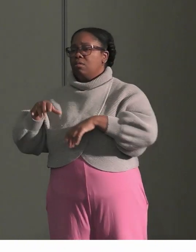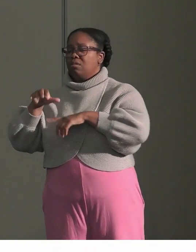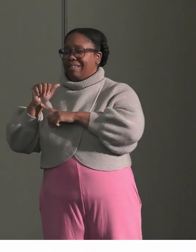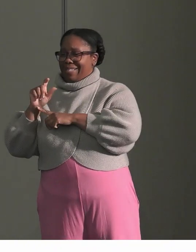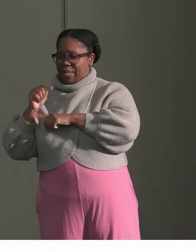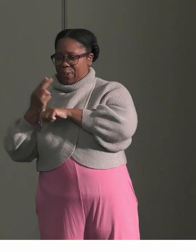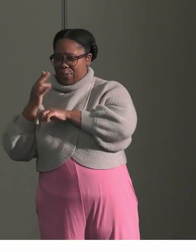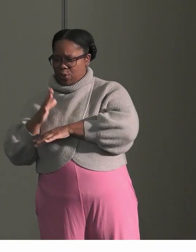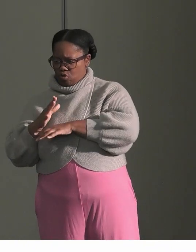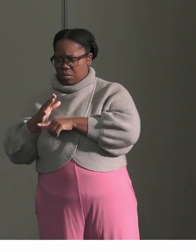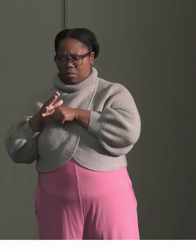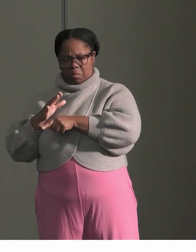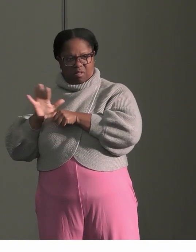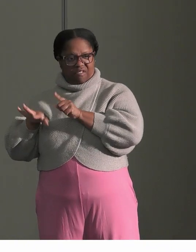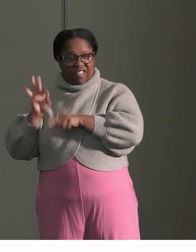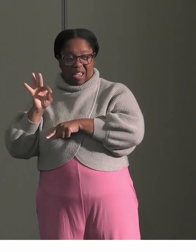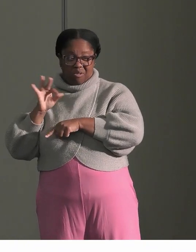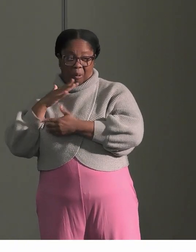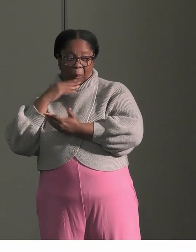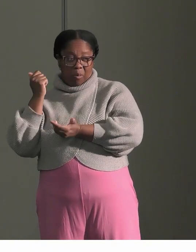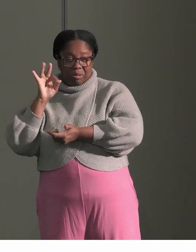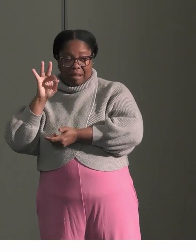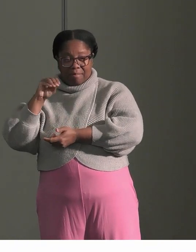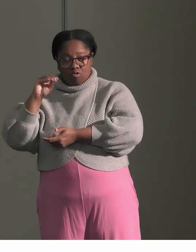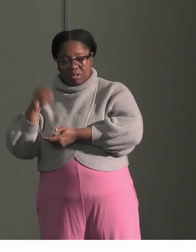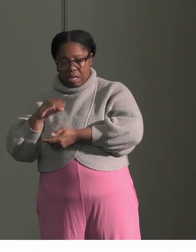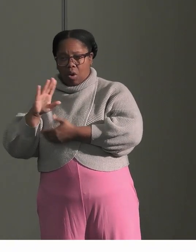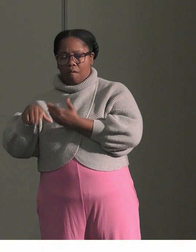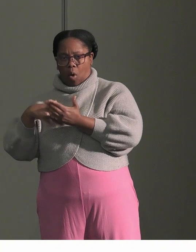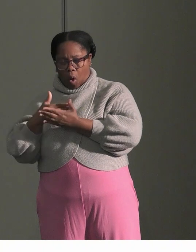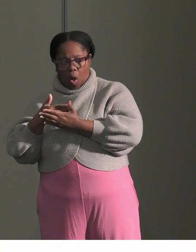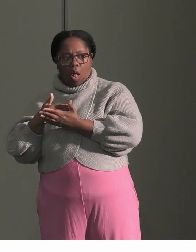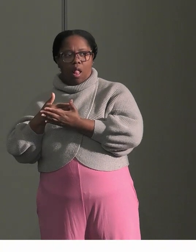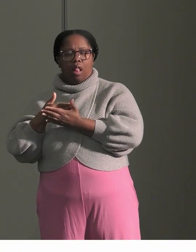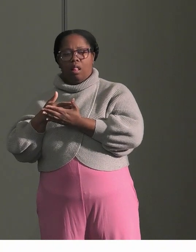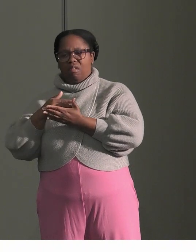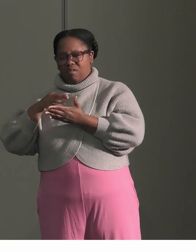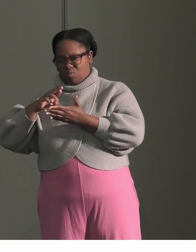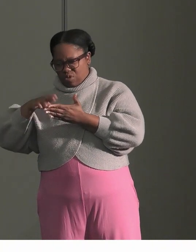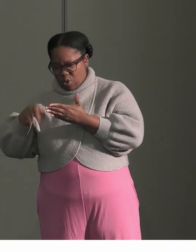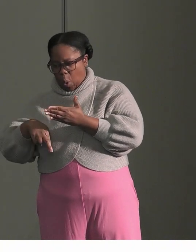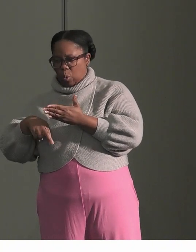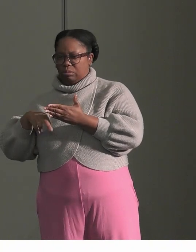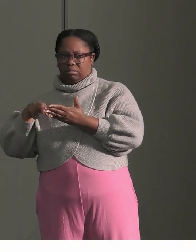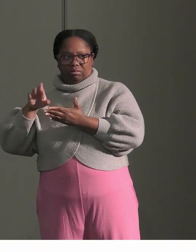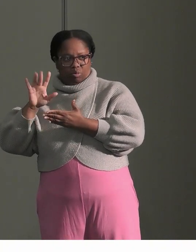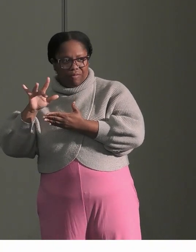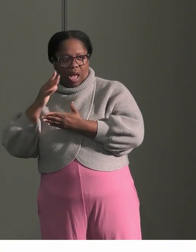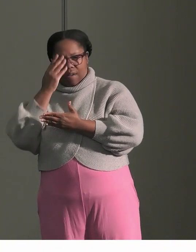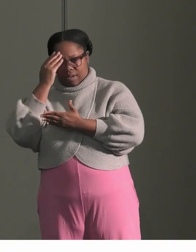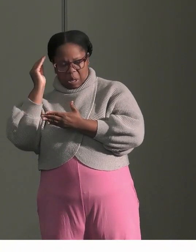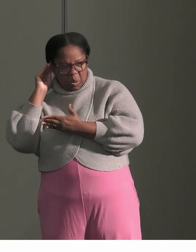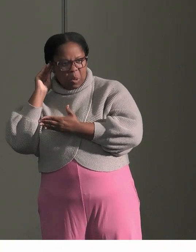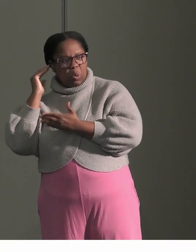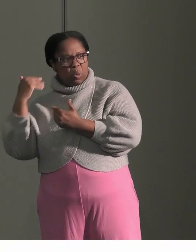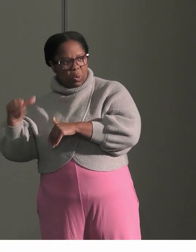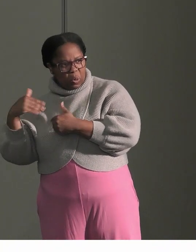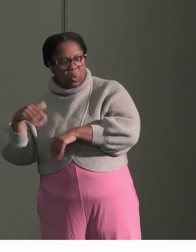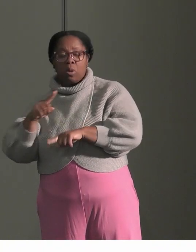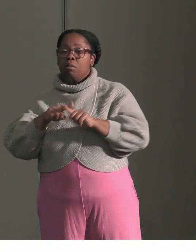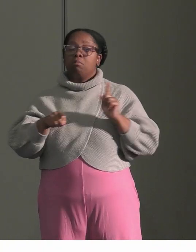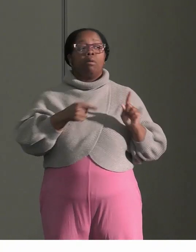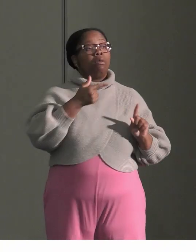80 almost 90% of uncovered takeaways the 25. Our Gen Pop users found some that we